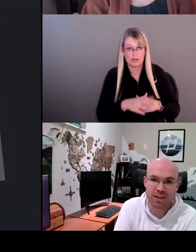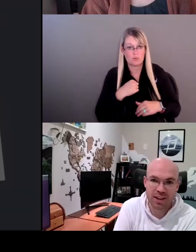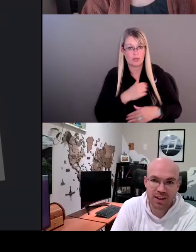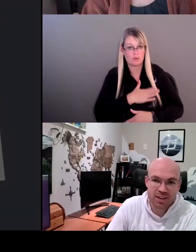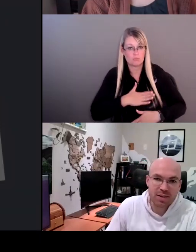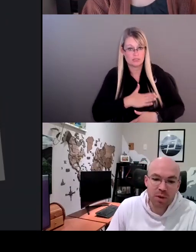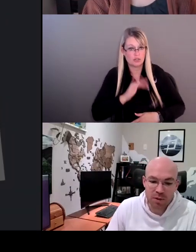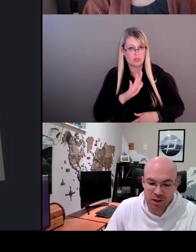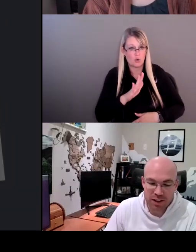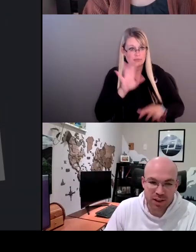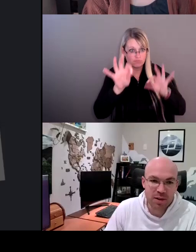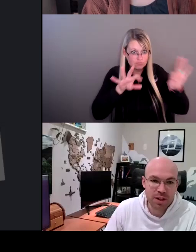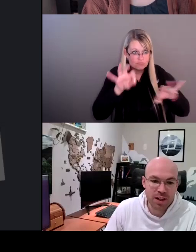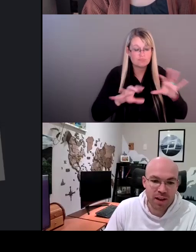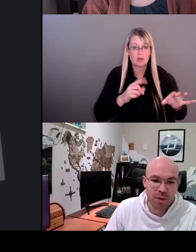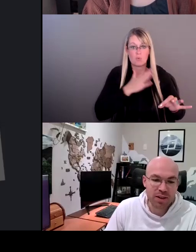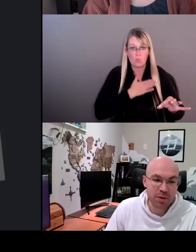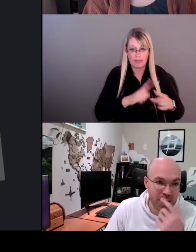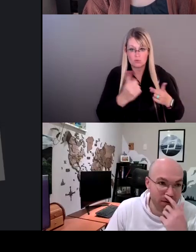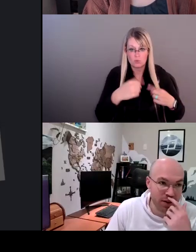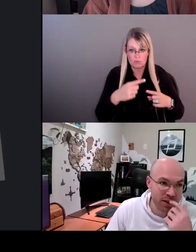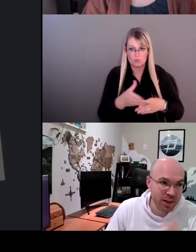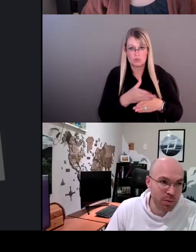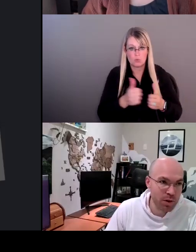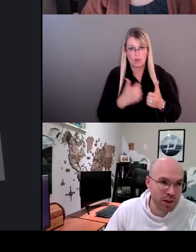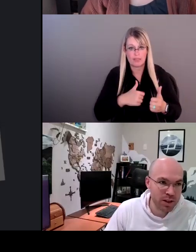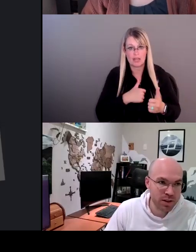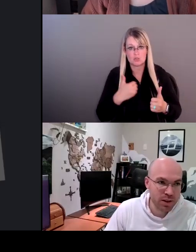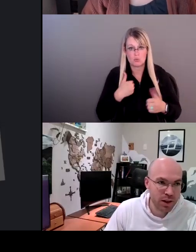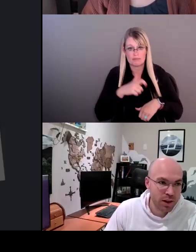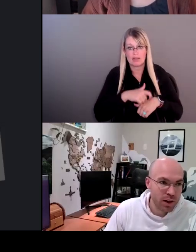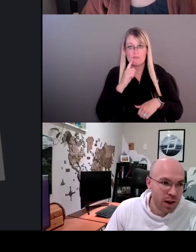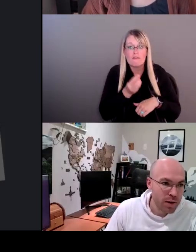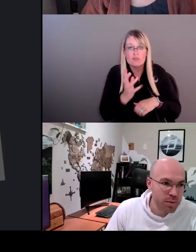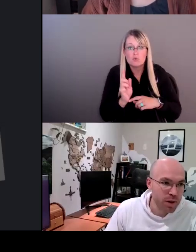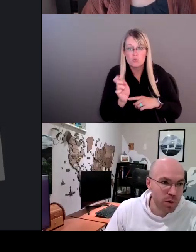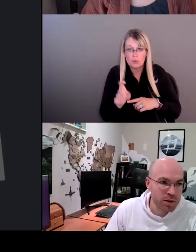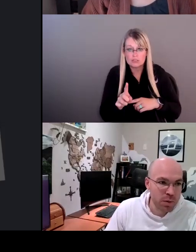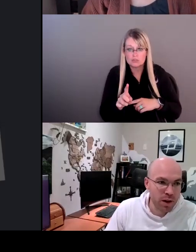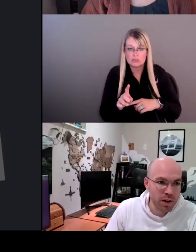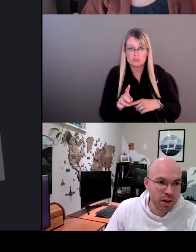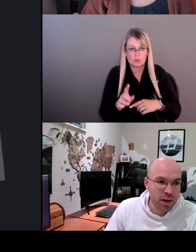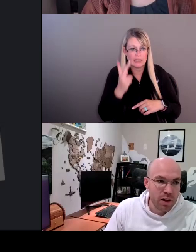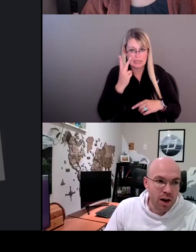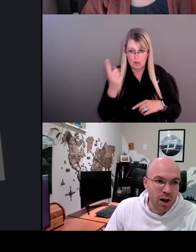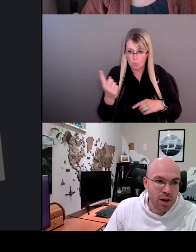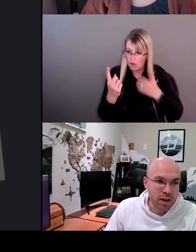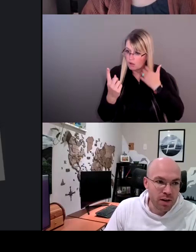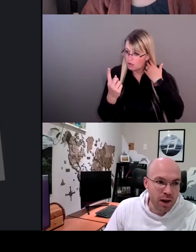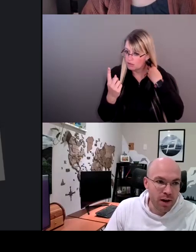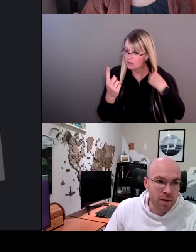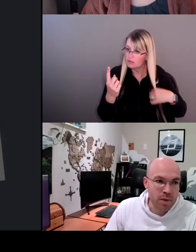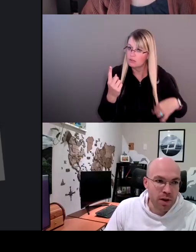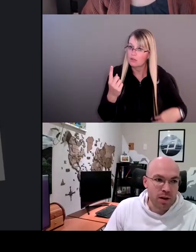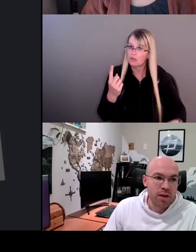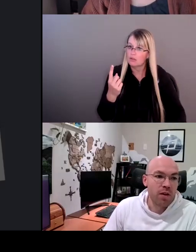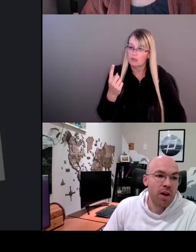insights and sharing that with us. We have a couple of questions. There was one on your